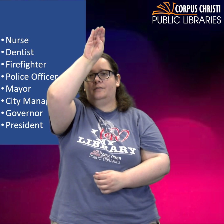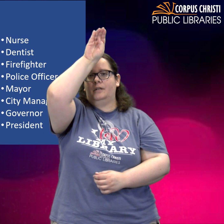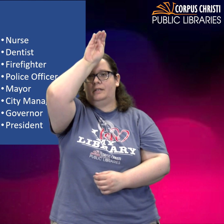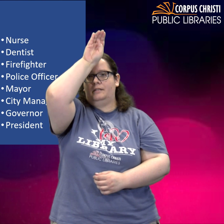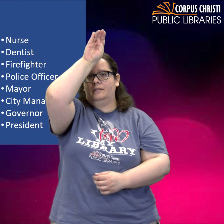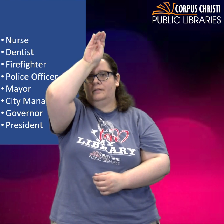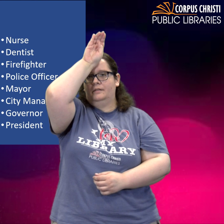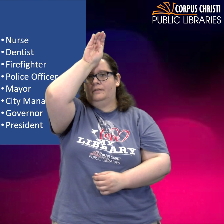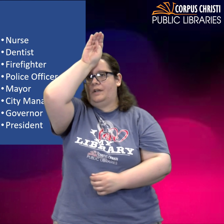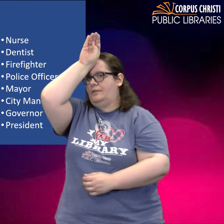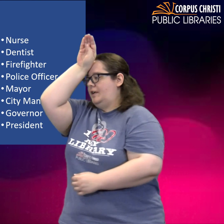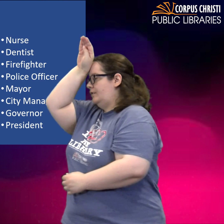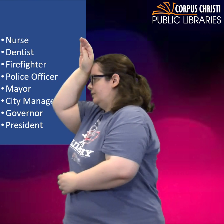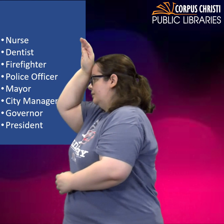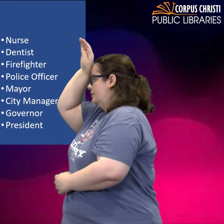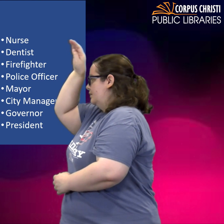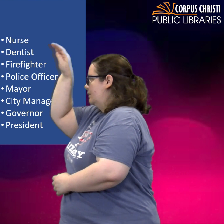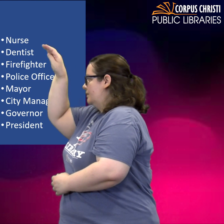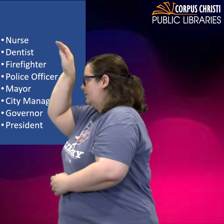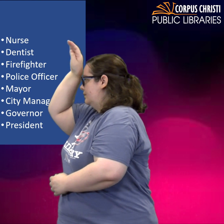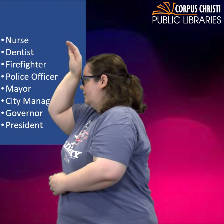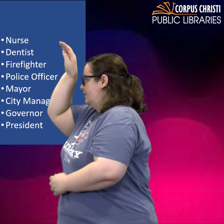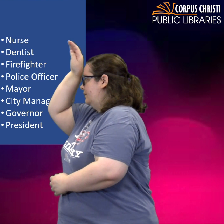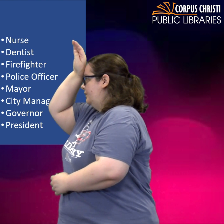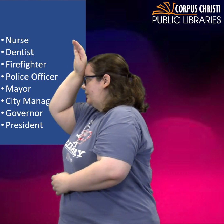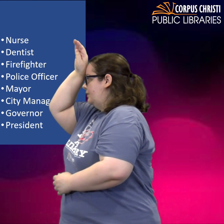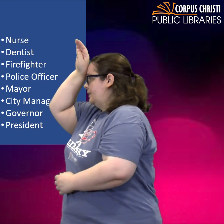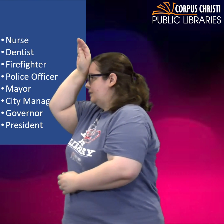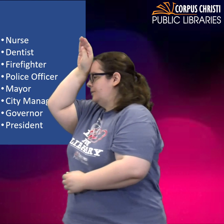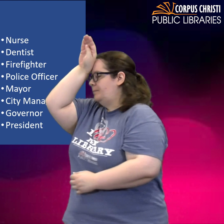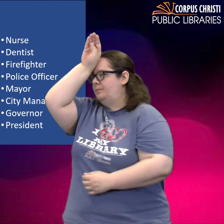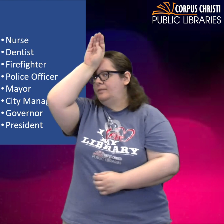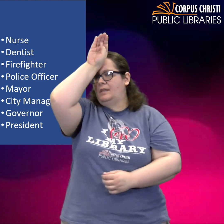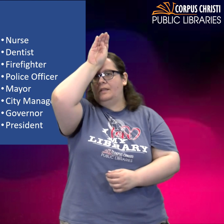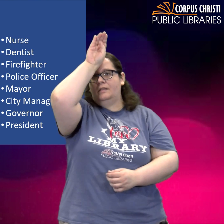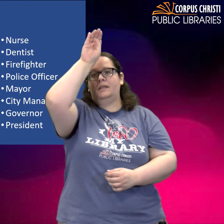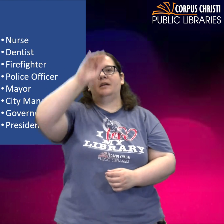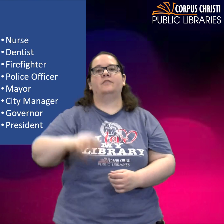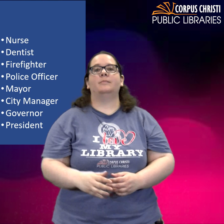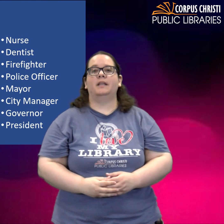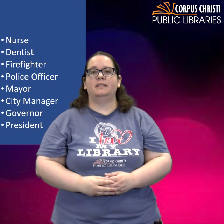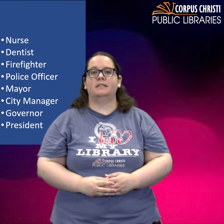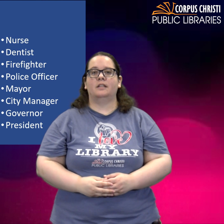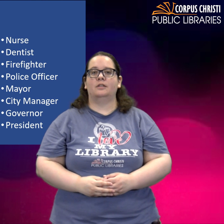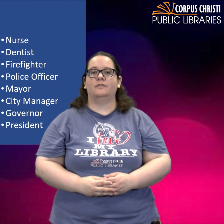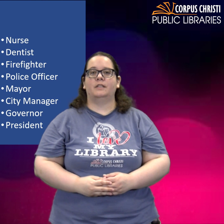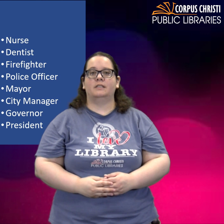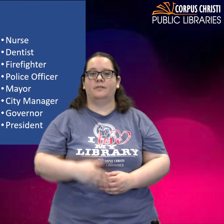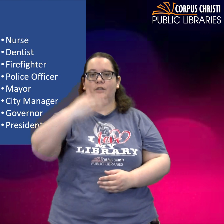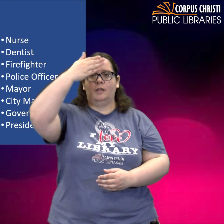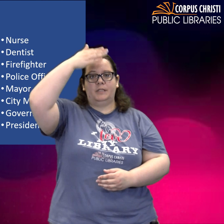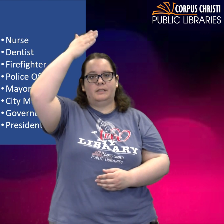forehead. Firefighter. Think of the plates that are on the fronts of their helmets,